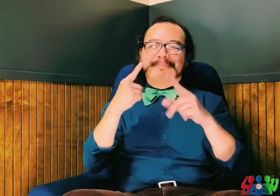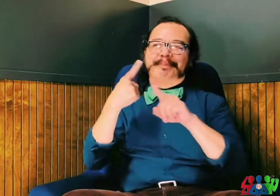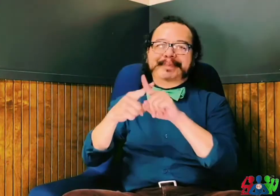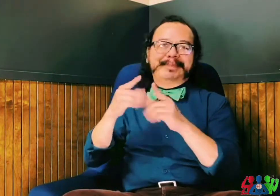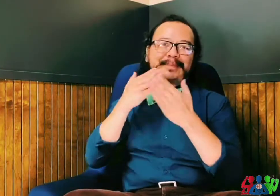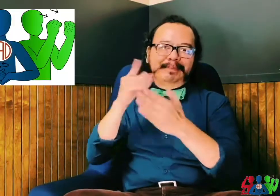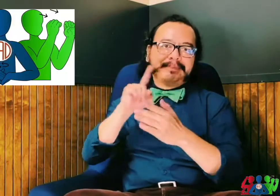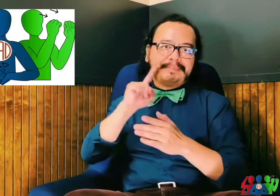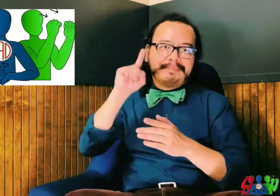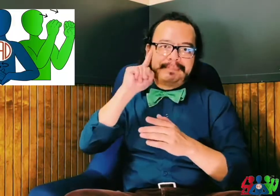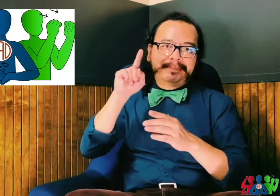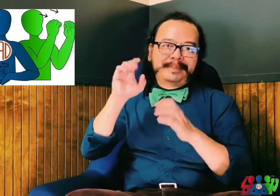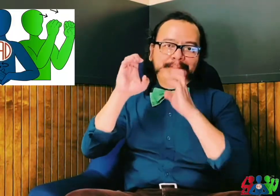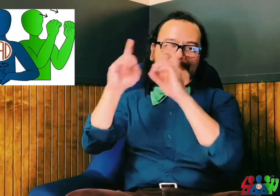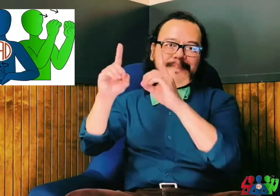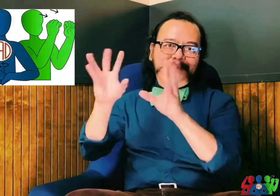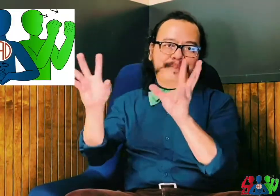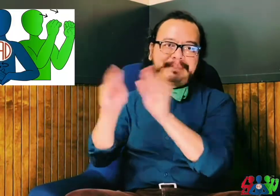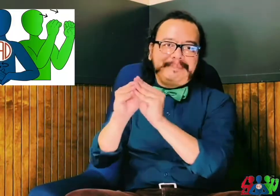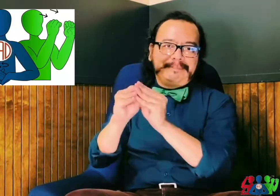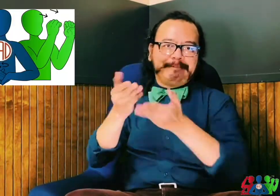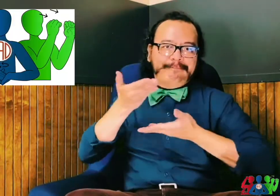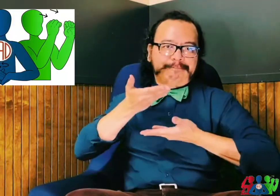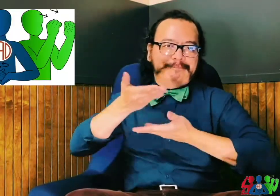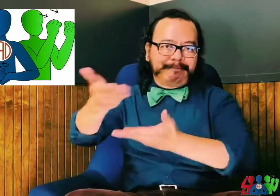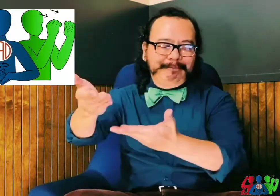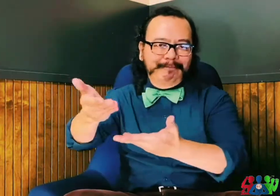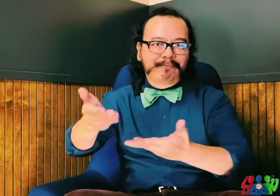And thank to National Deaf Education Conference for the invitation.